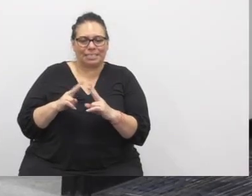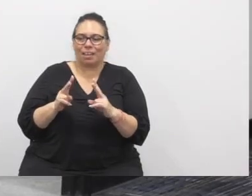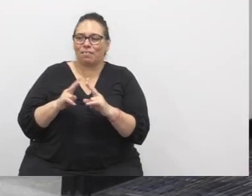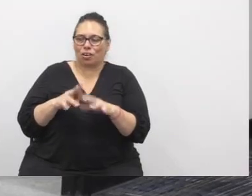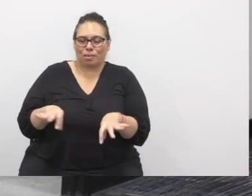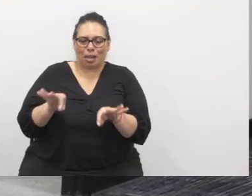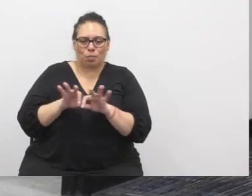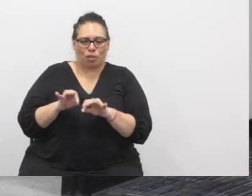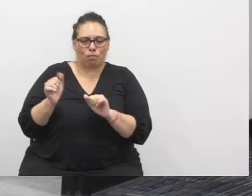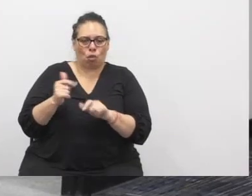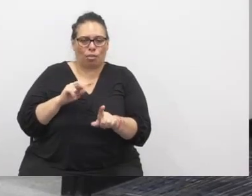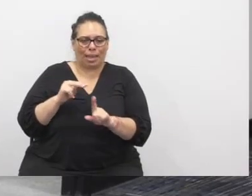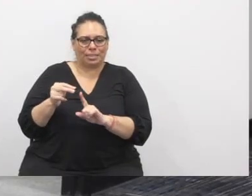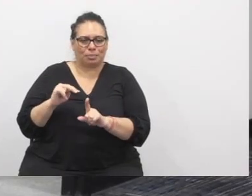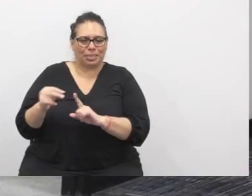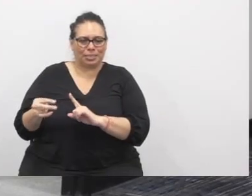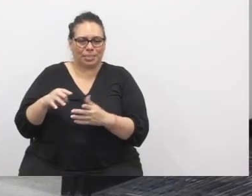for all aspects, I think, of a student's life.